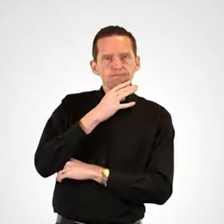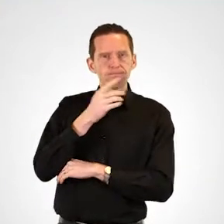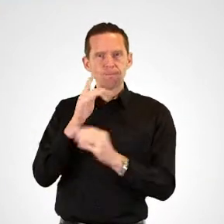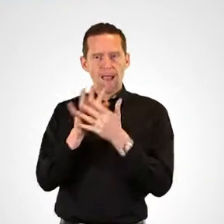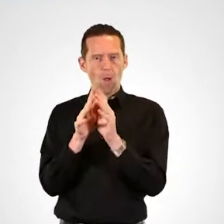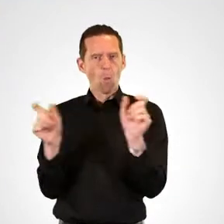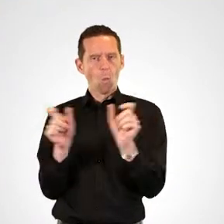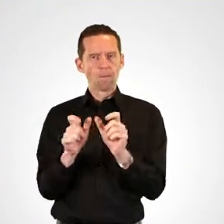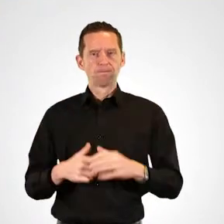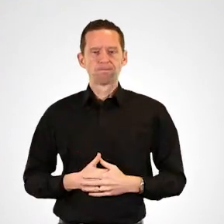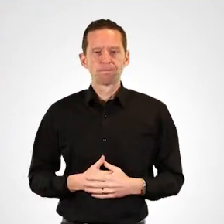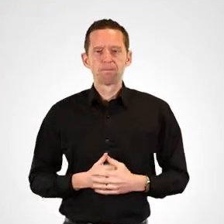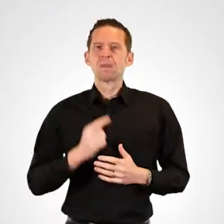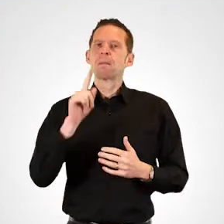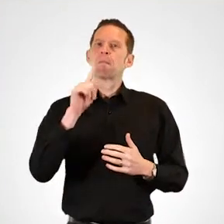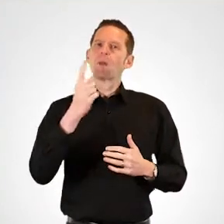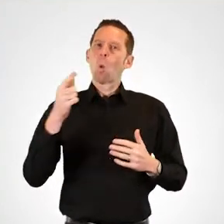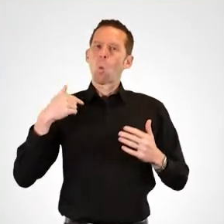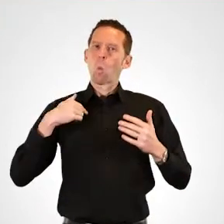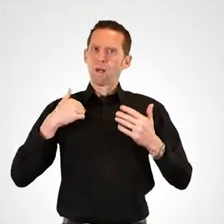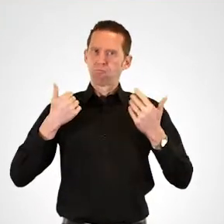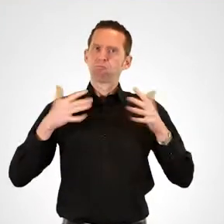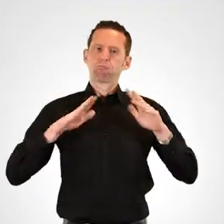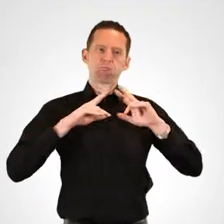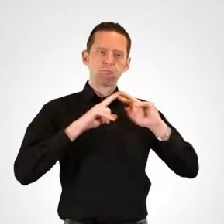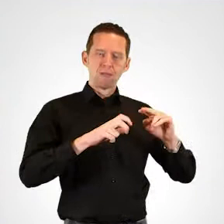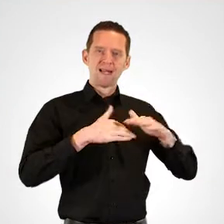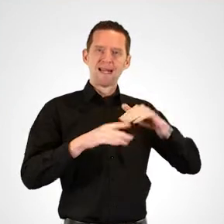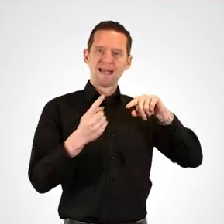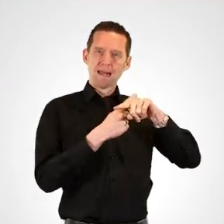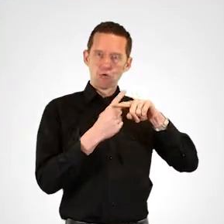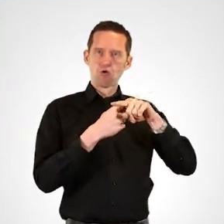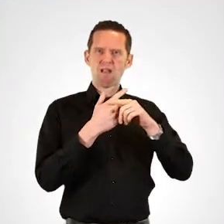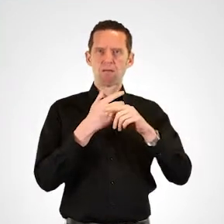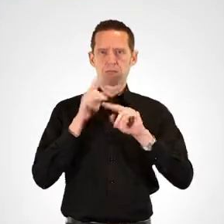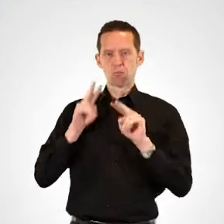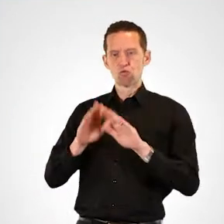What we do know about studies in English is there seems to be a pretty clear trajectory of development for children